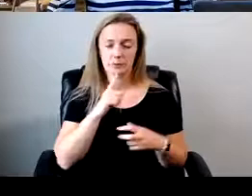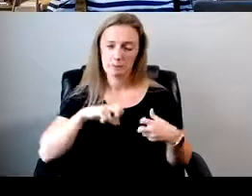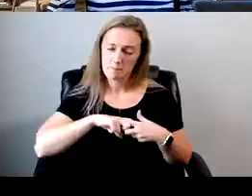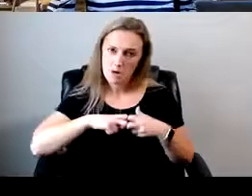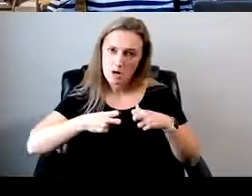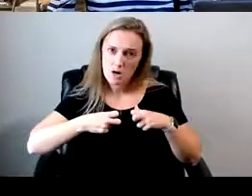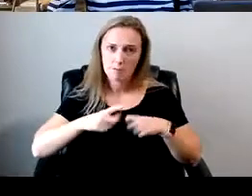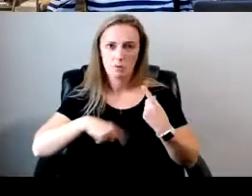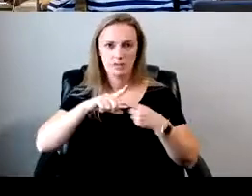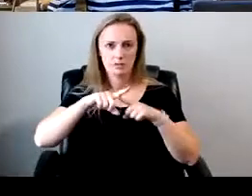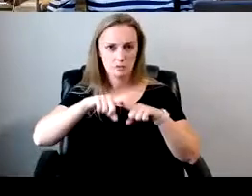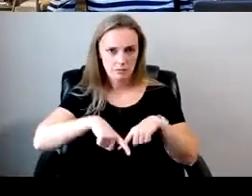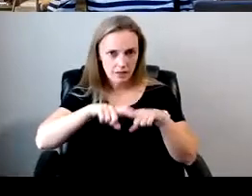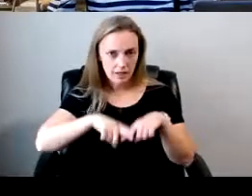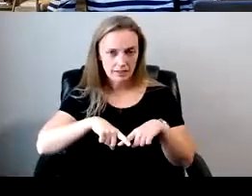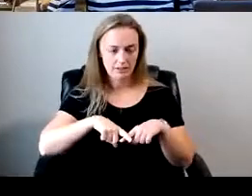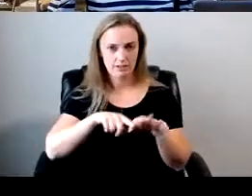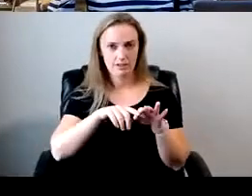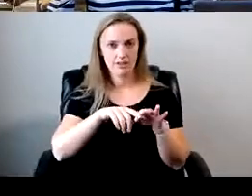on things like auto captioning.